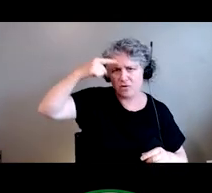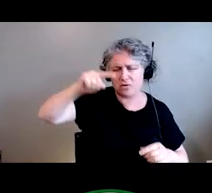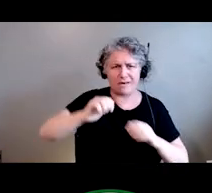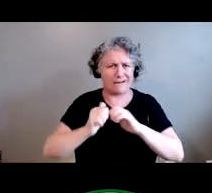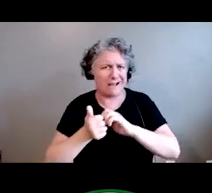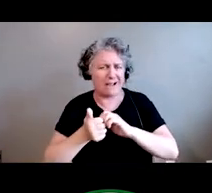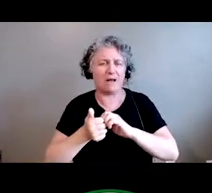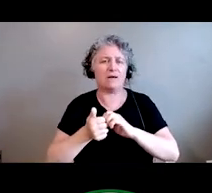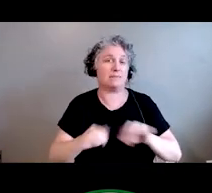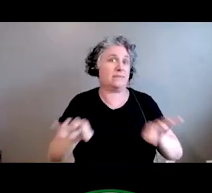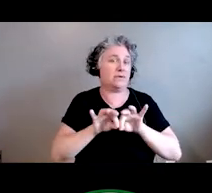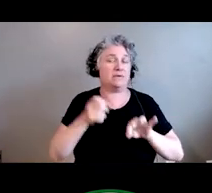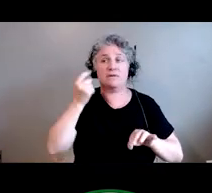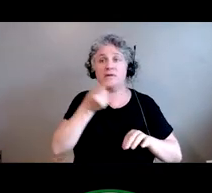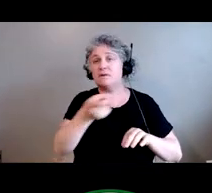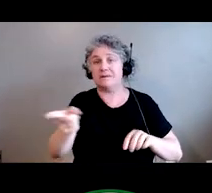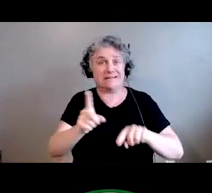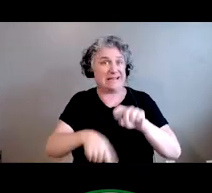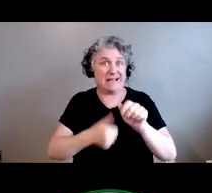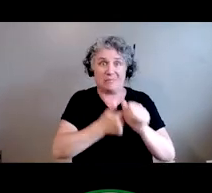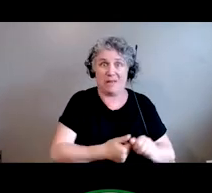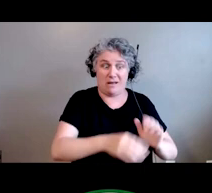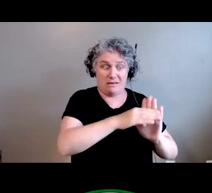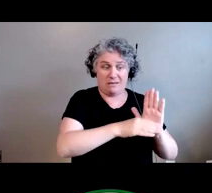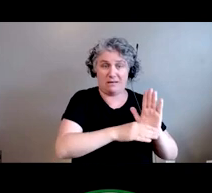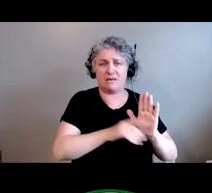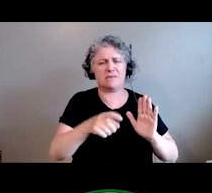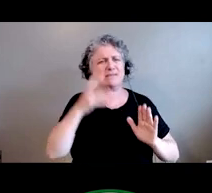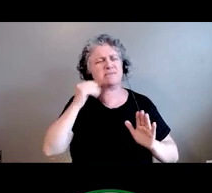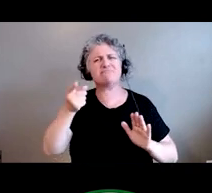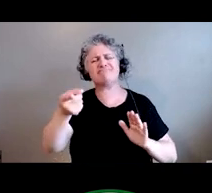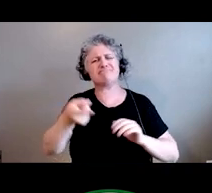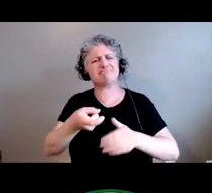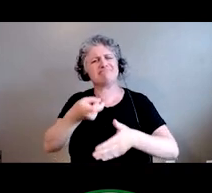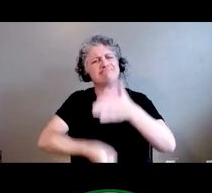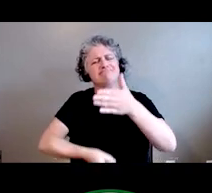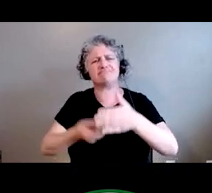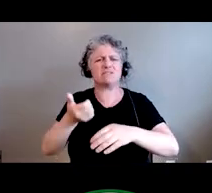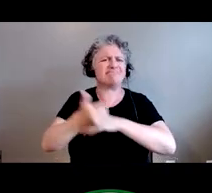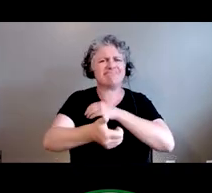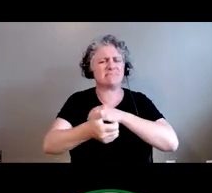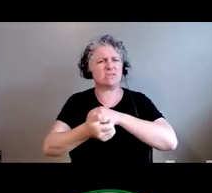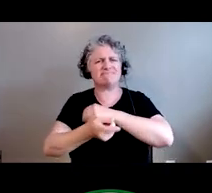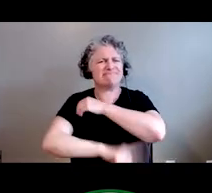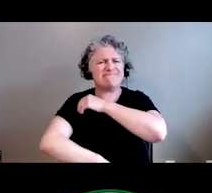this penalty, without enforcement, it will be a long time before disabled people have equitable access in our society.